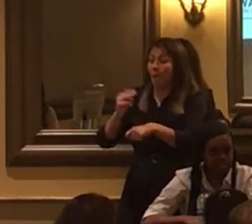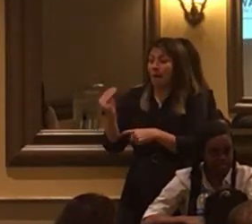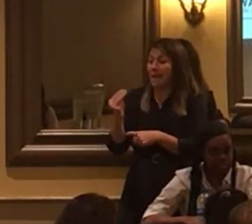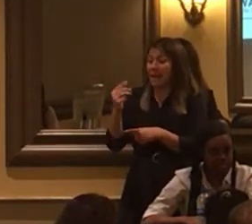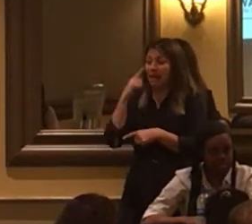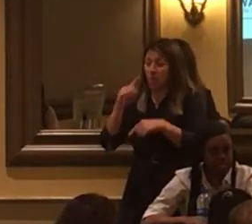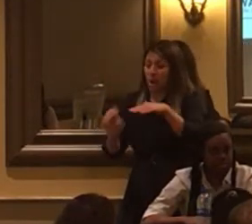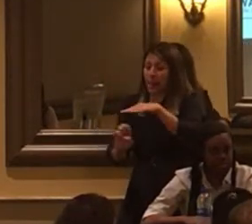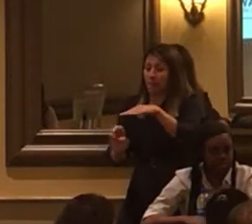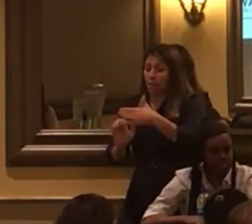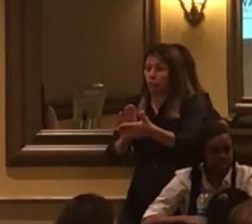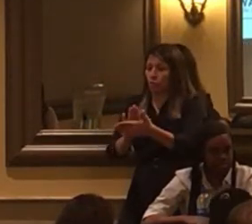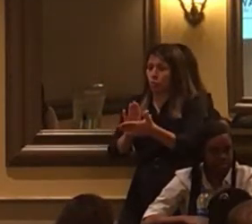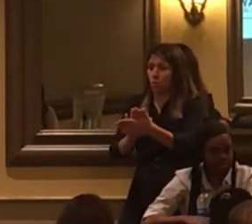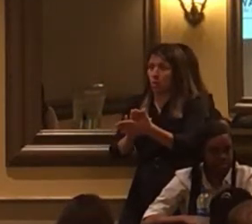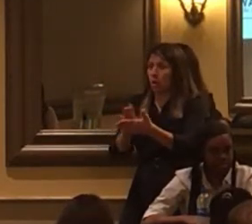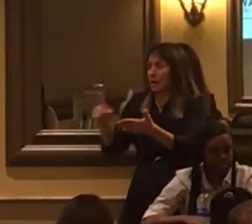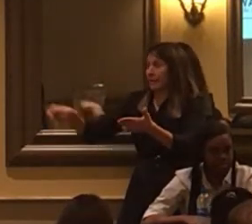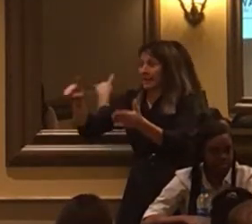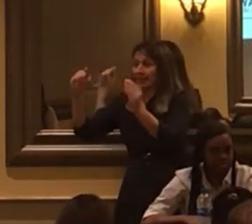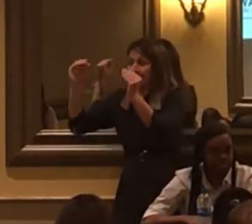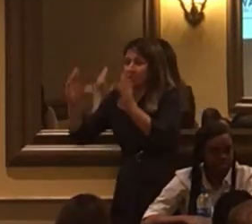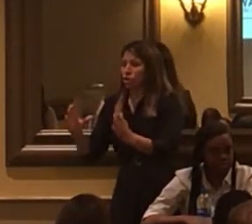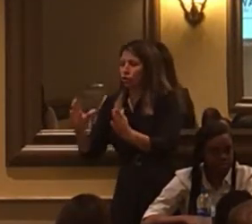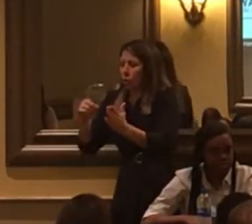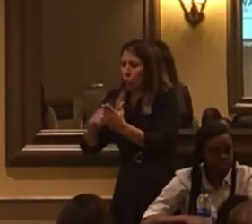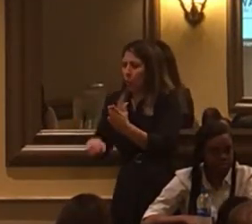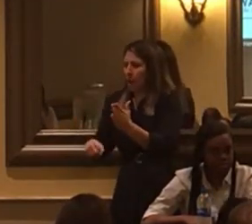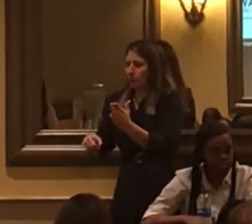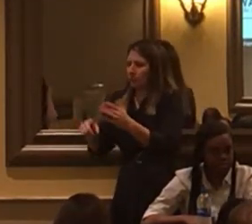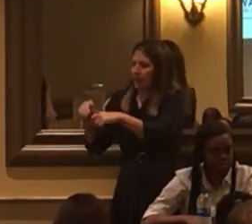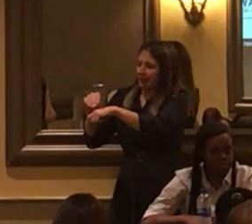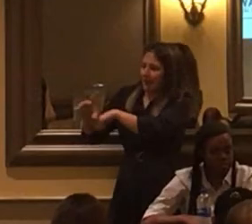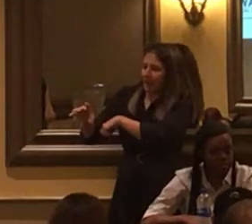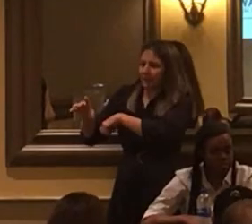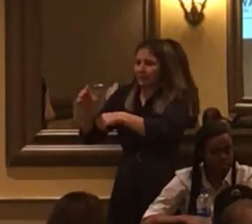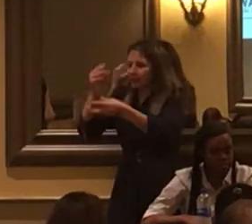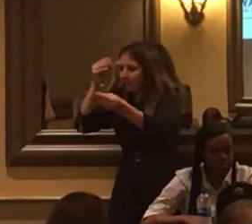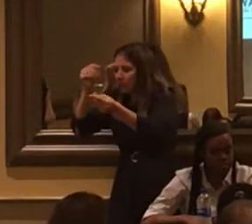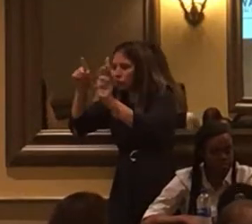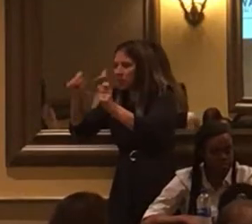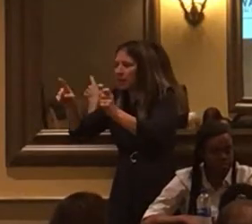What can they tell them, what can they teach them, that will help them move forward?